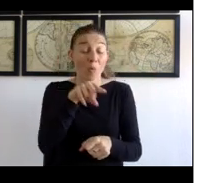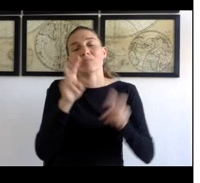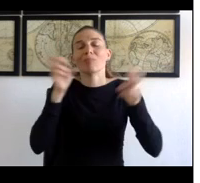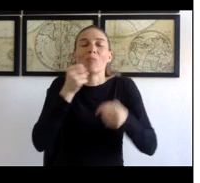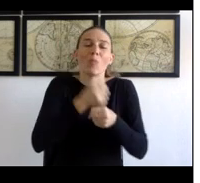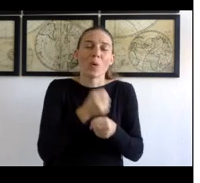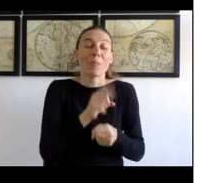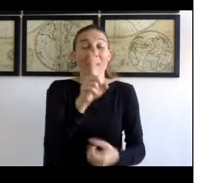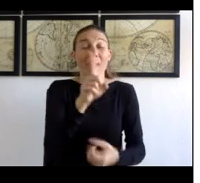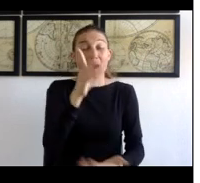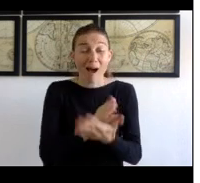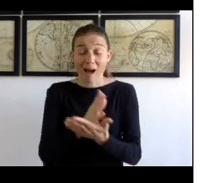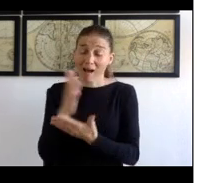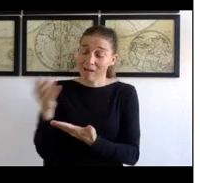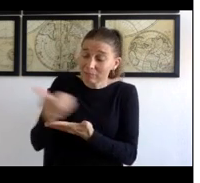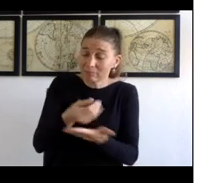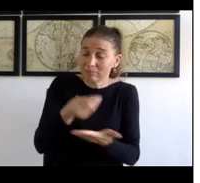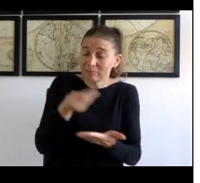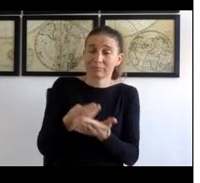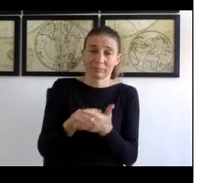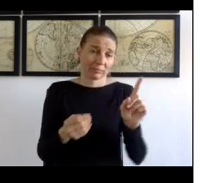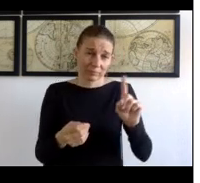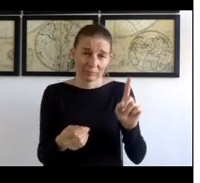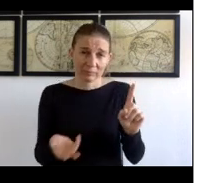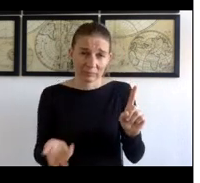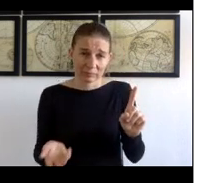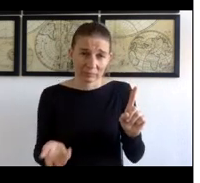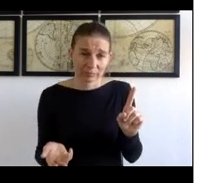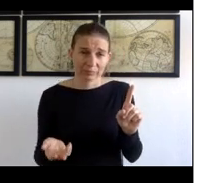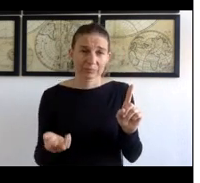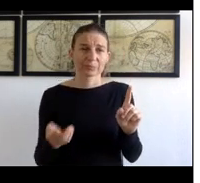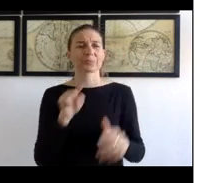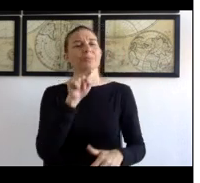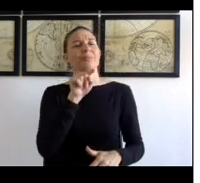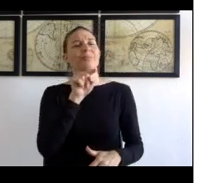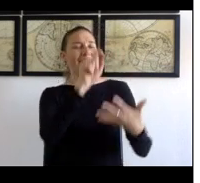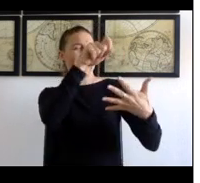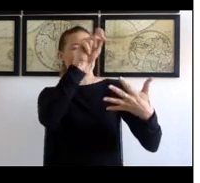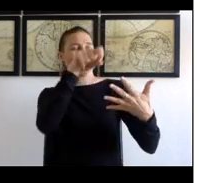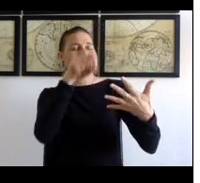So although this indicator is useful it doesn't provide the full picture